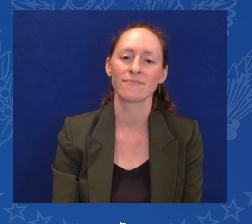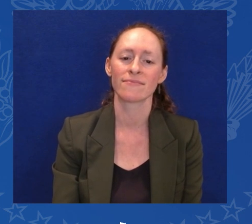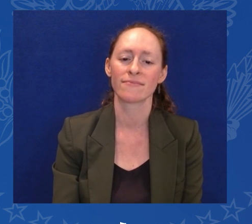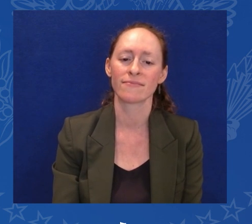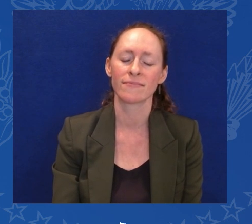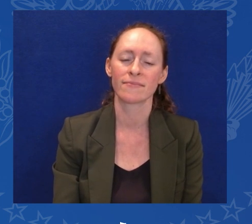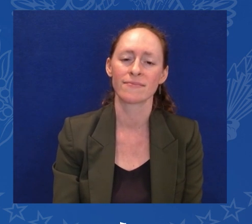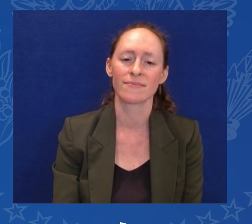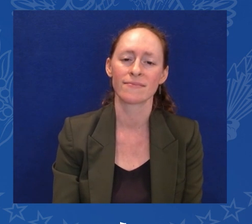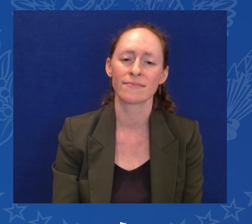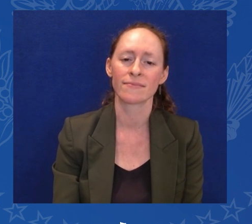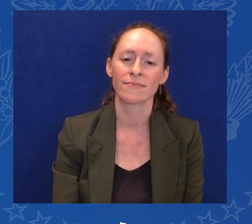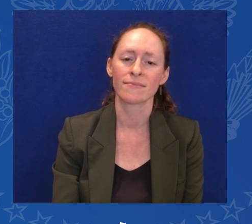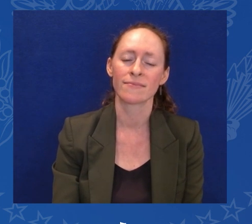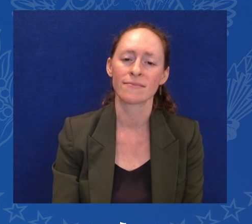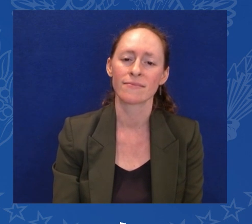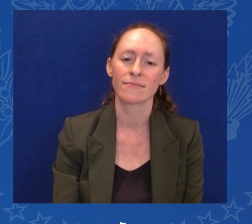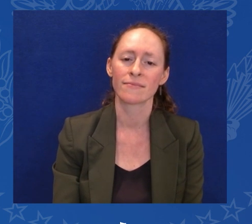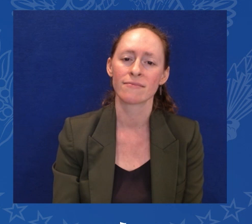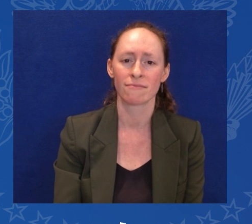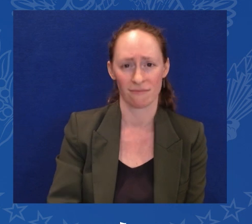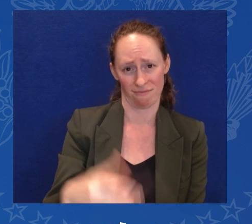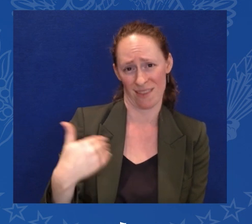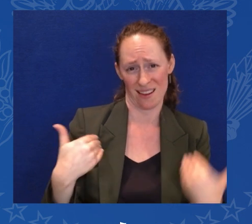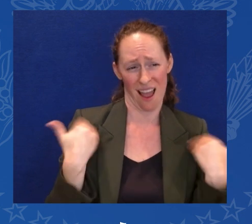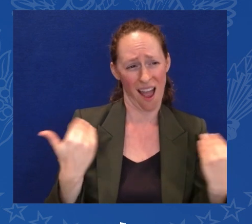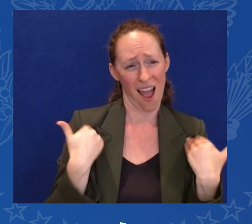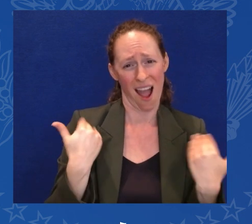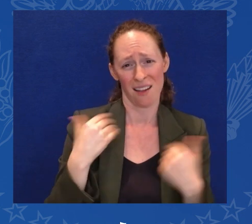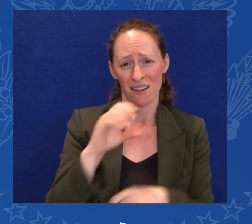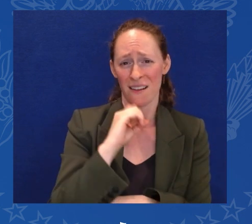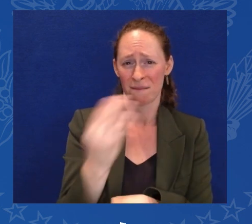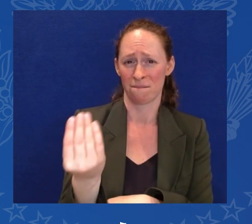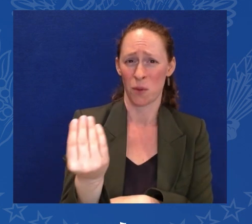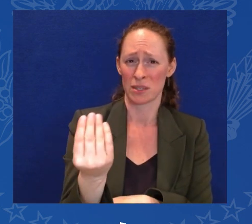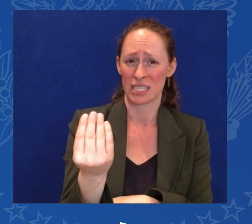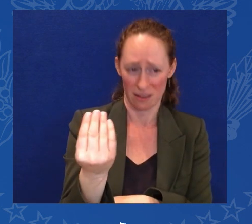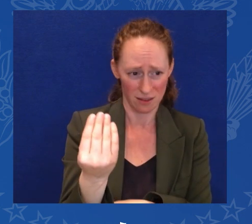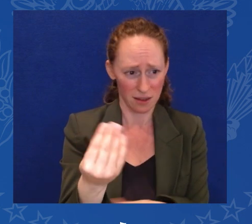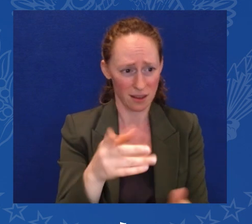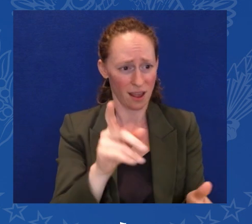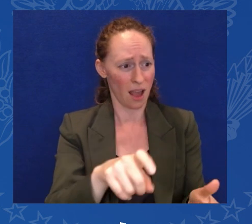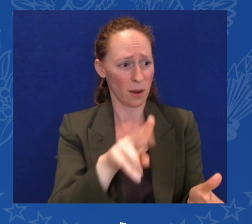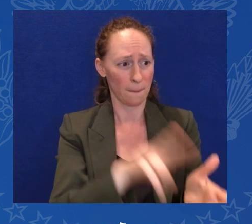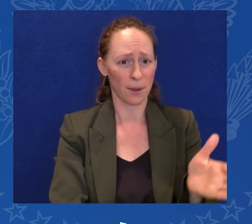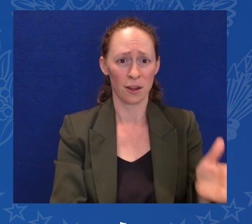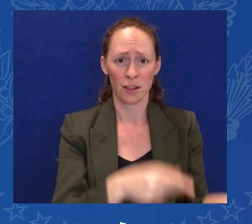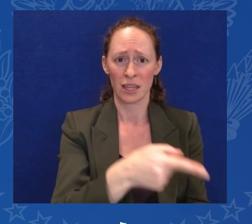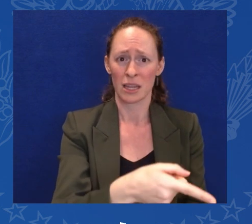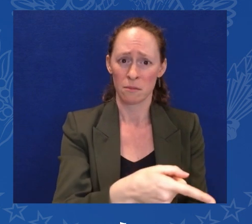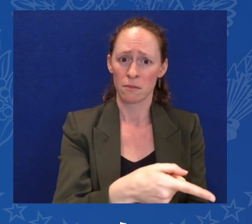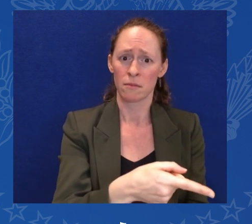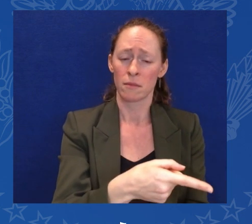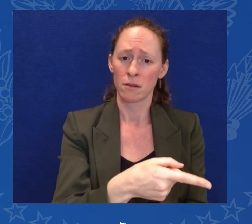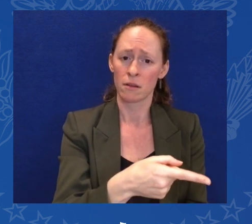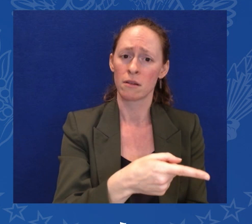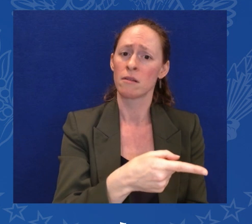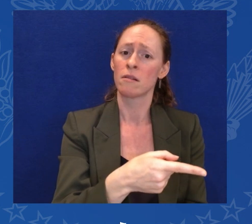that in this Indian Treaty Room there'd be this many people of color holding powerful office, changing the direction of the country,